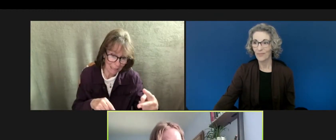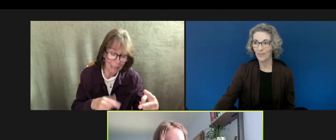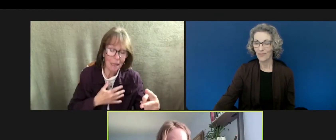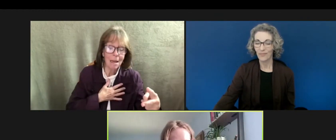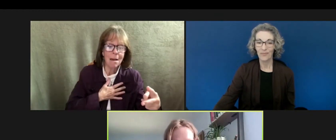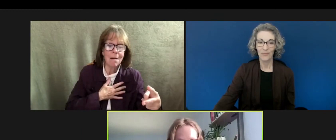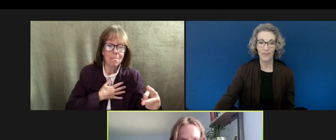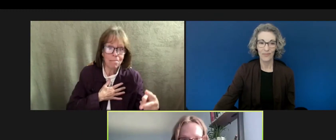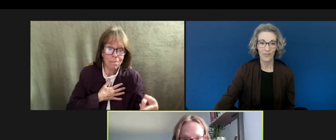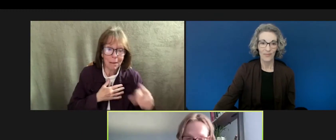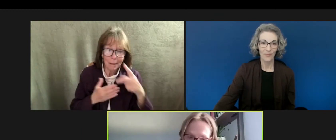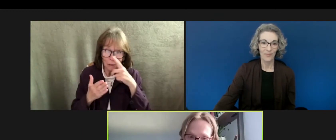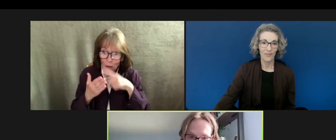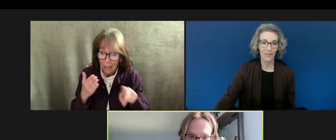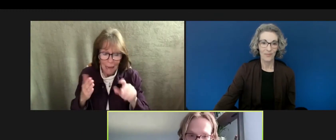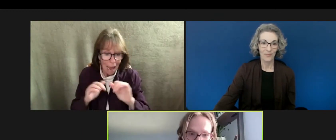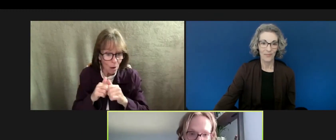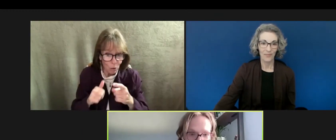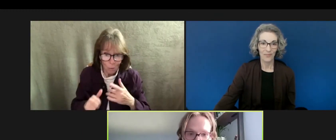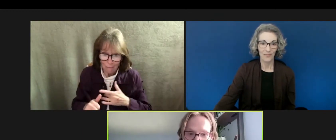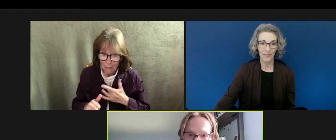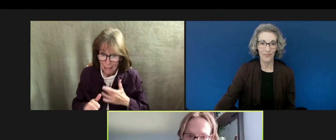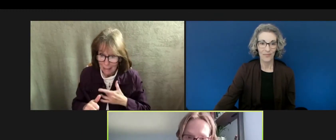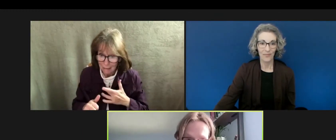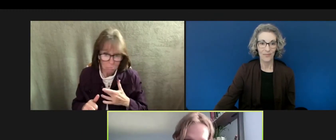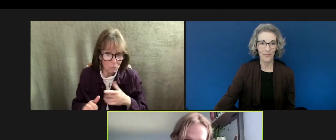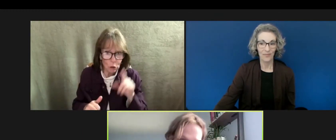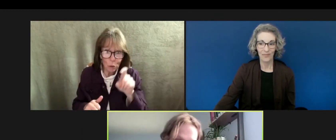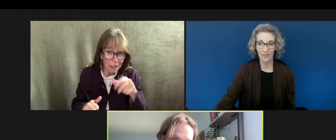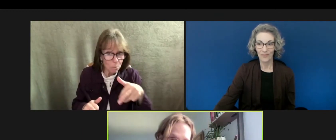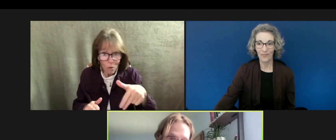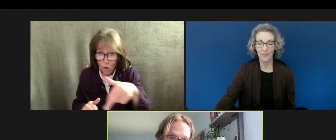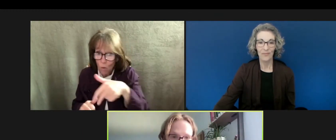Just check in with yourself, how are you feeling? See if you need to move at all.